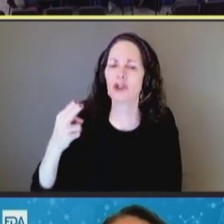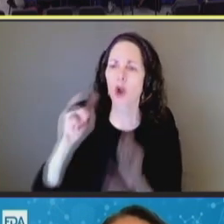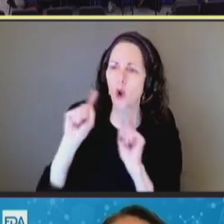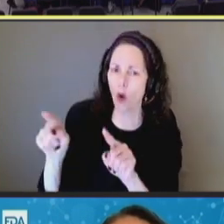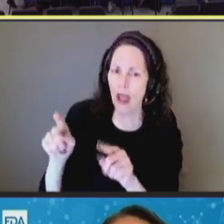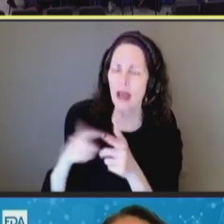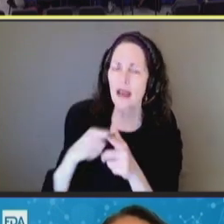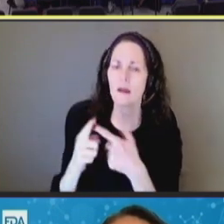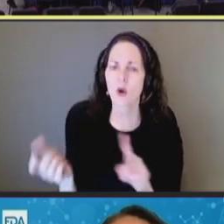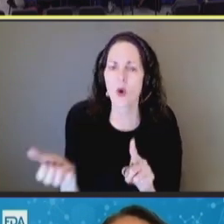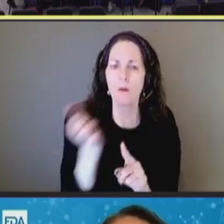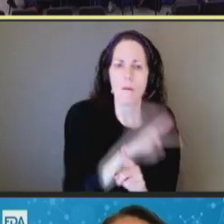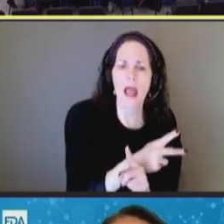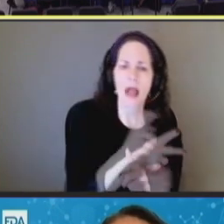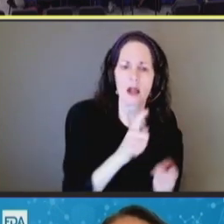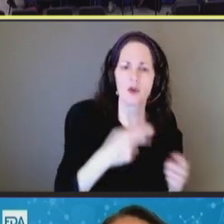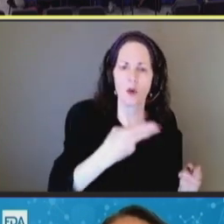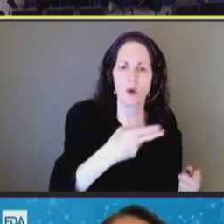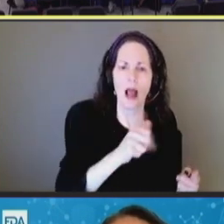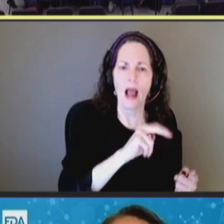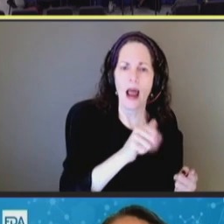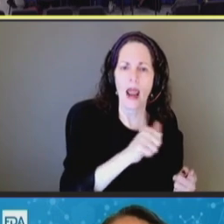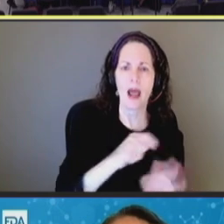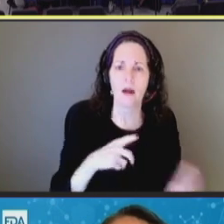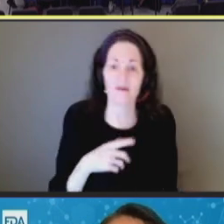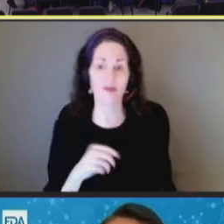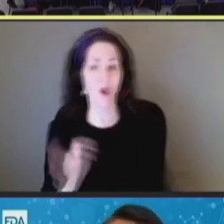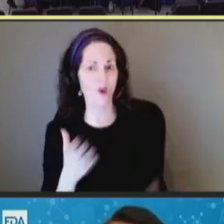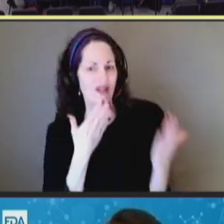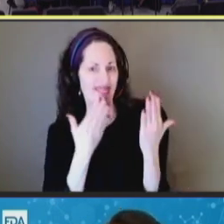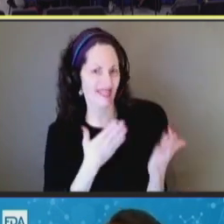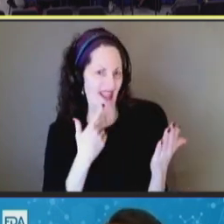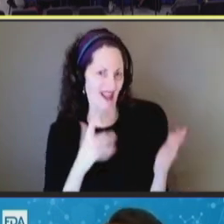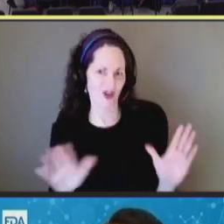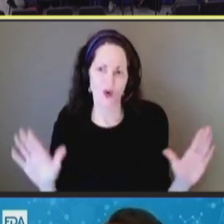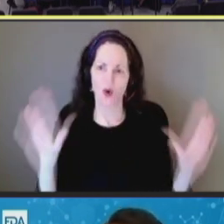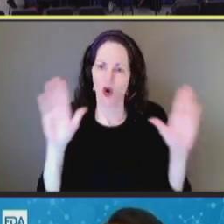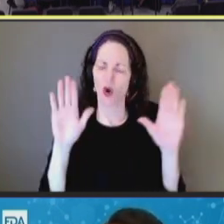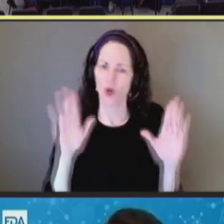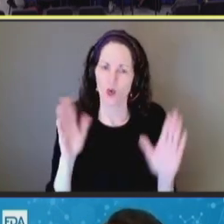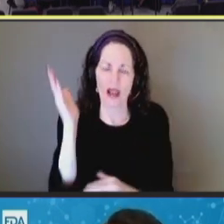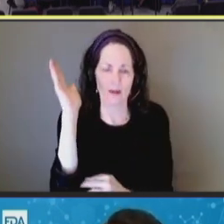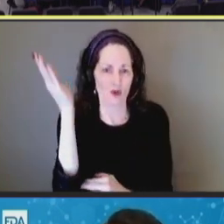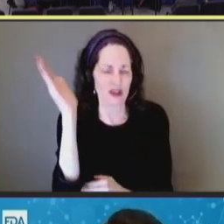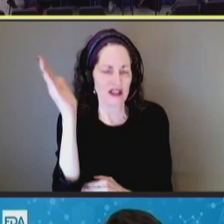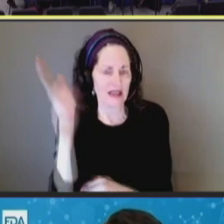Mitchel Rothholz: Okay. Thanks, Bob. Great presentation. Question in regard to the gateway